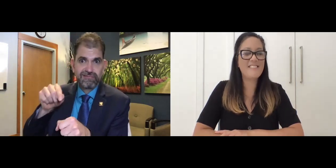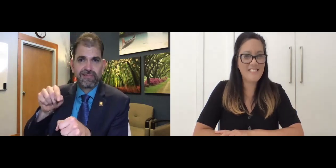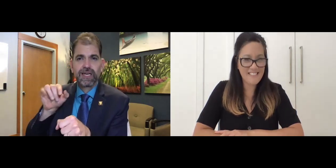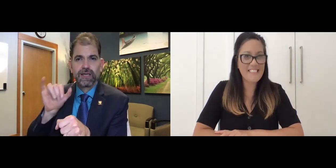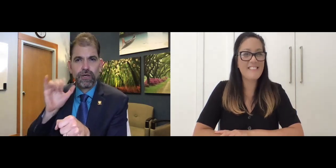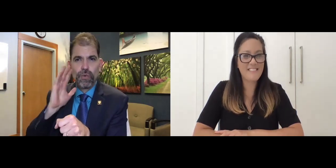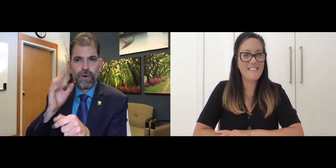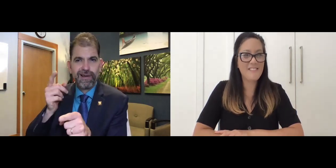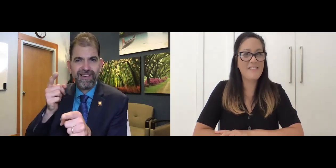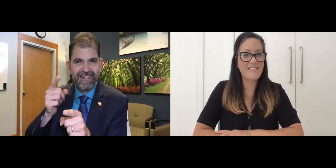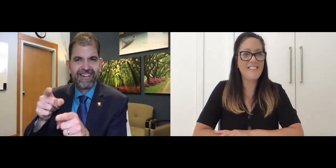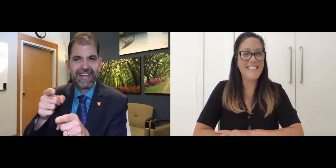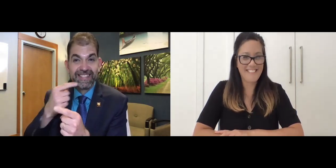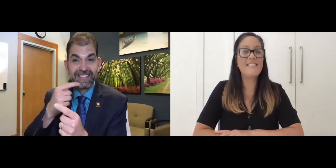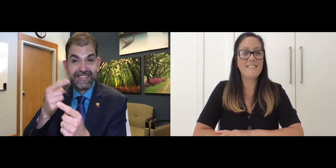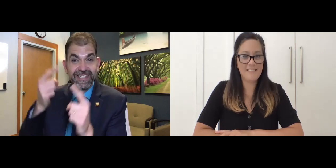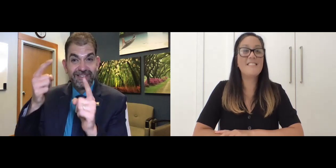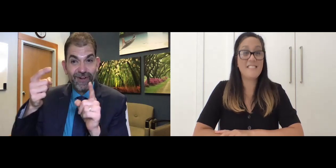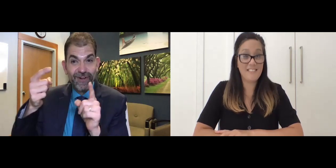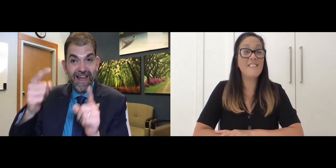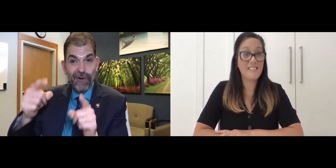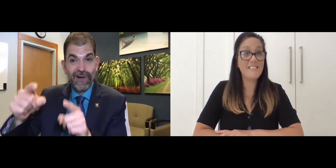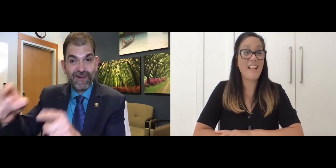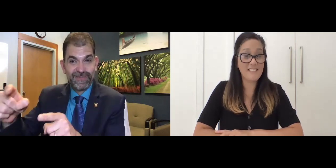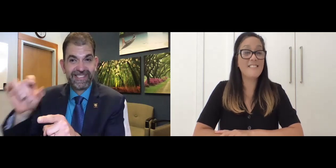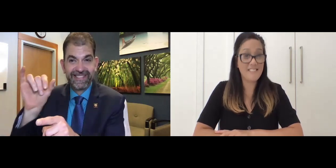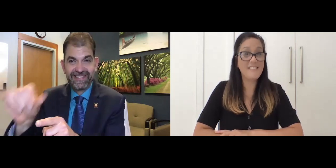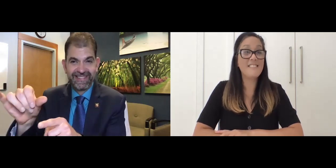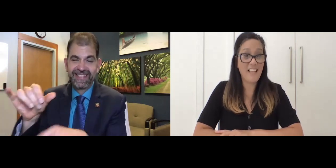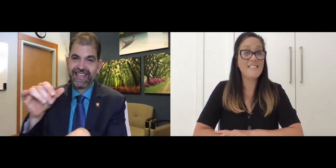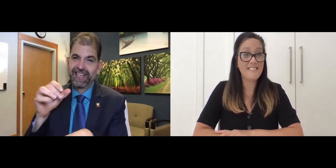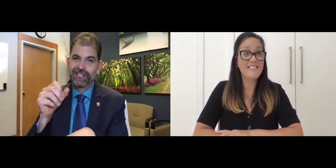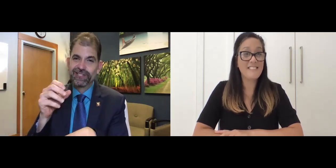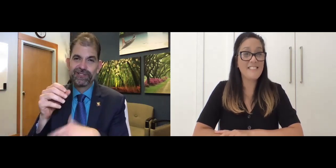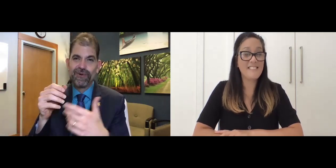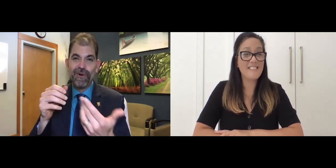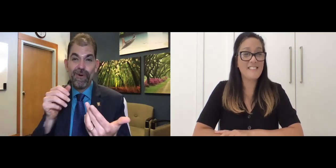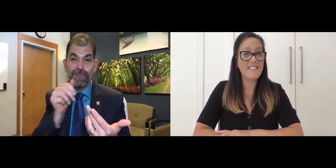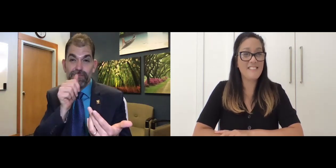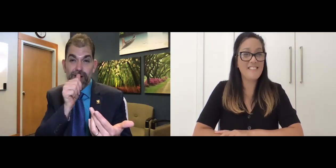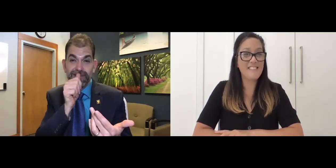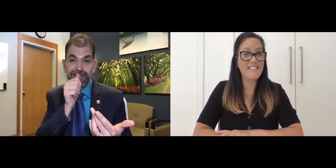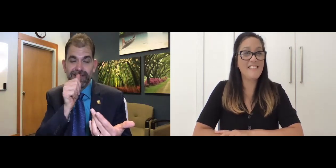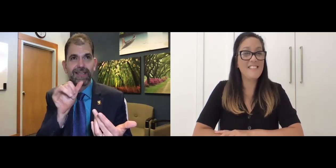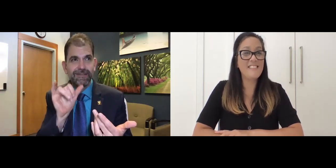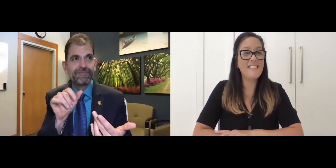once that trust is built, there can be successful outcomes versus working